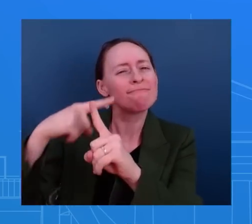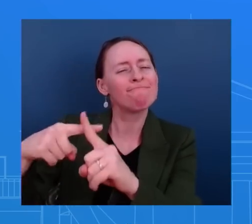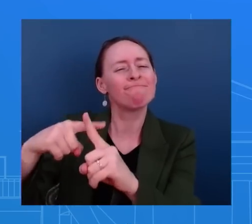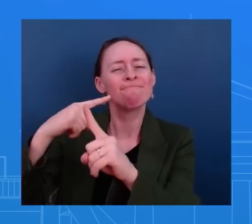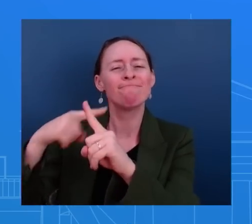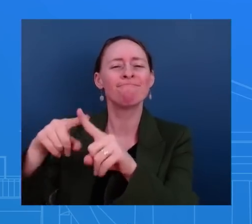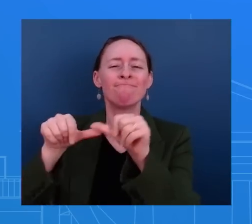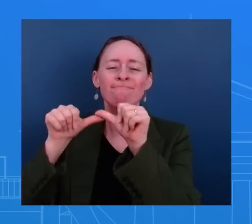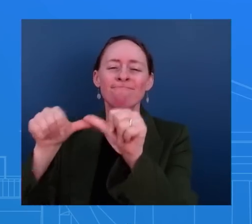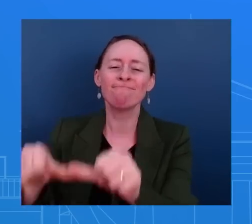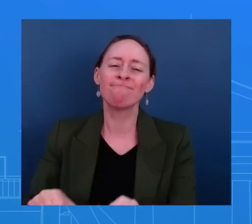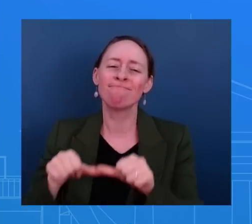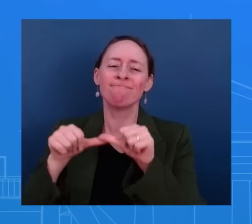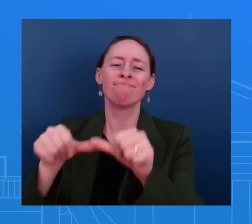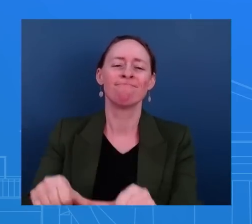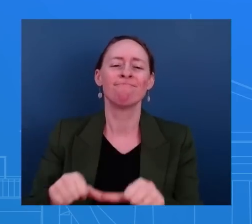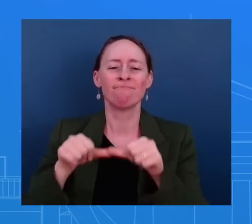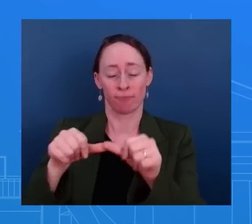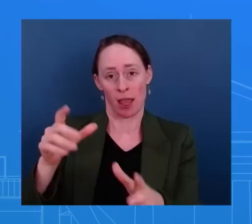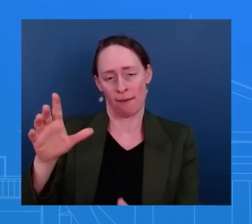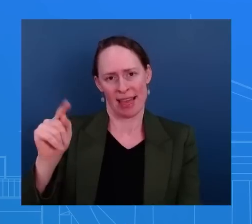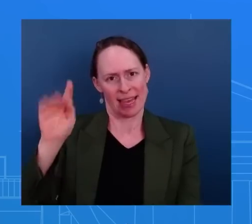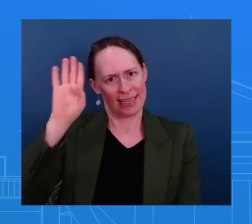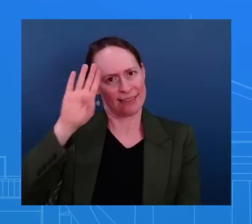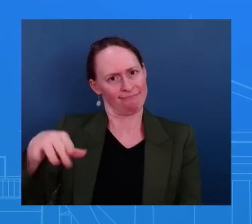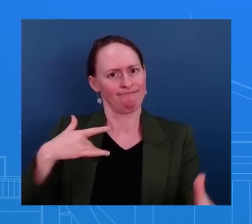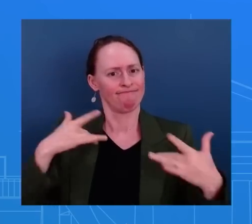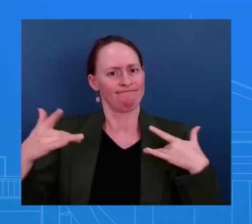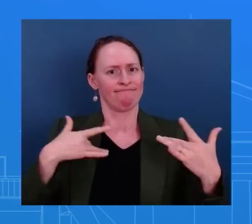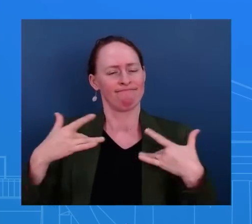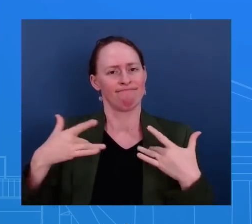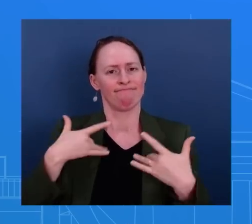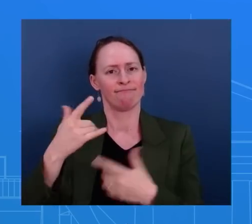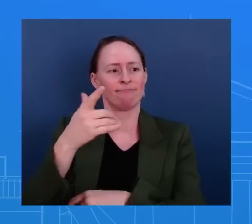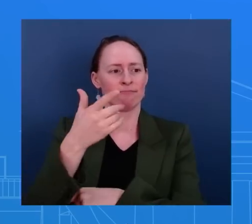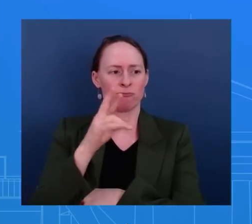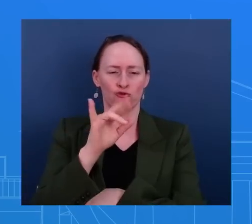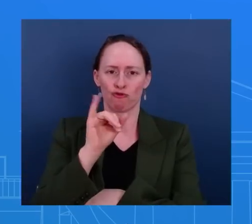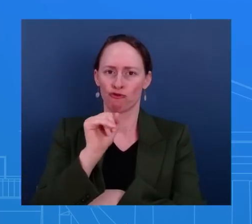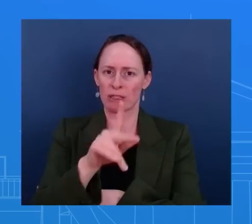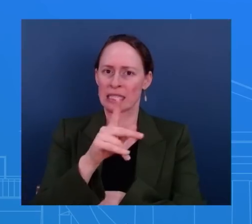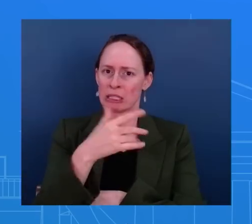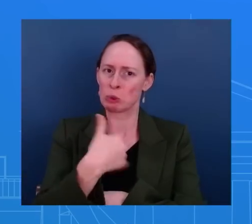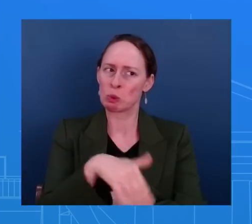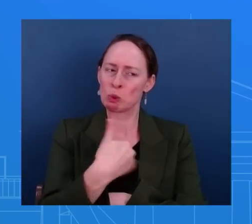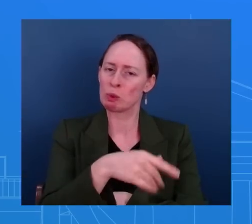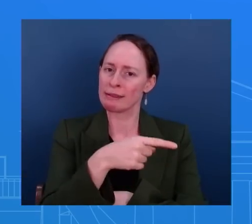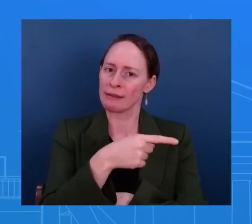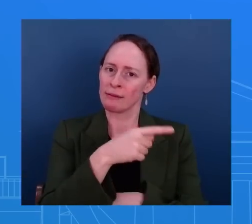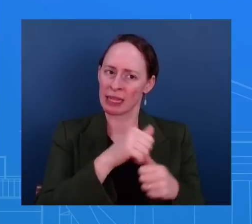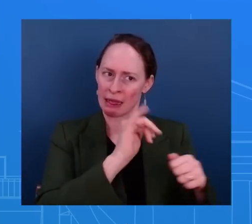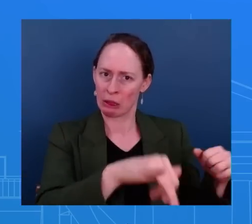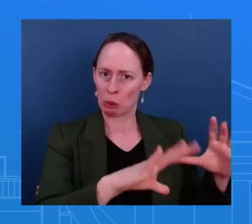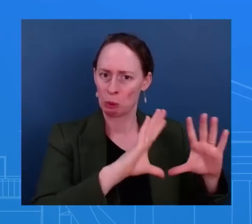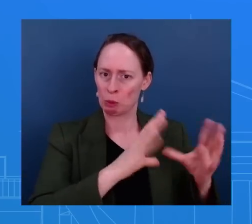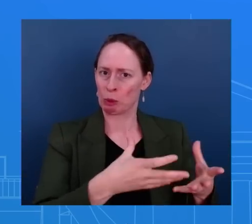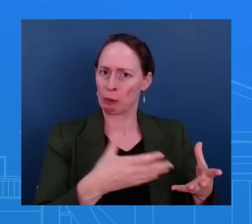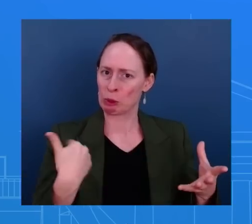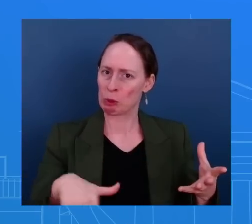And what I will say is it's clear -- it's clear that that message has broken through and majority of Americans see and feel that optimism